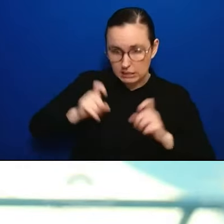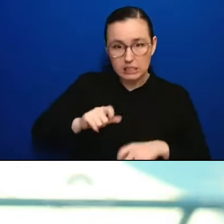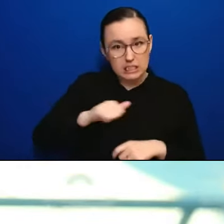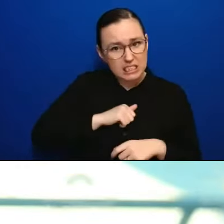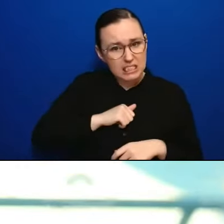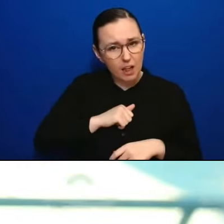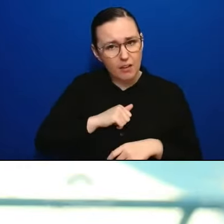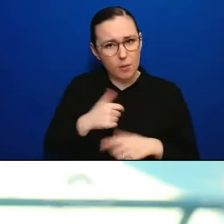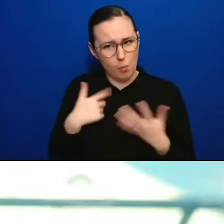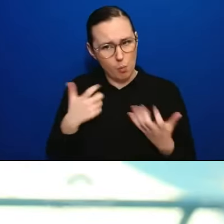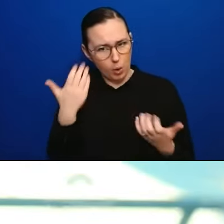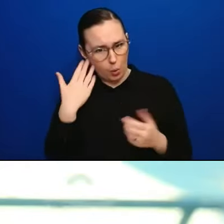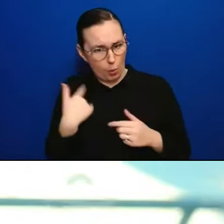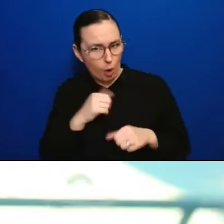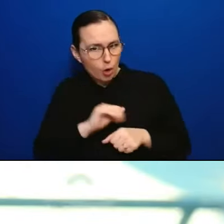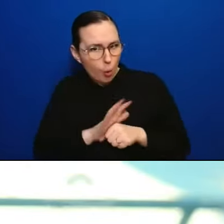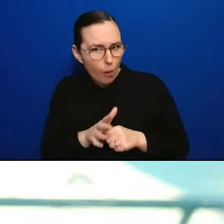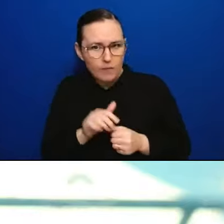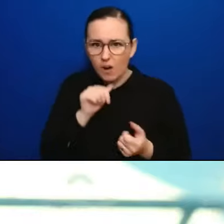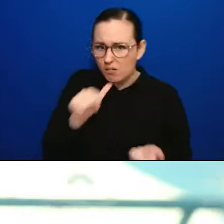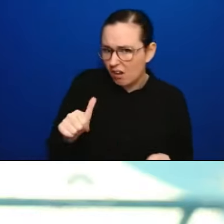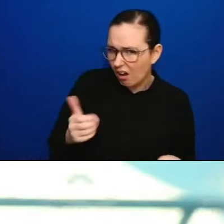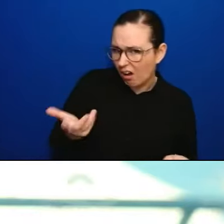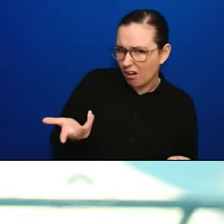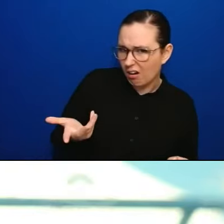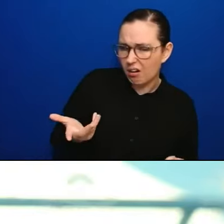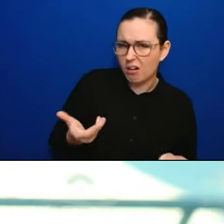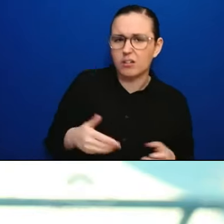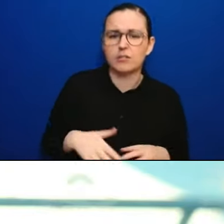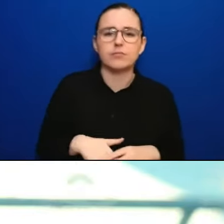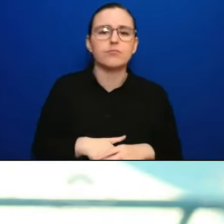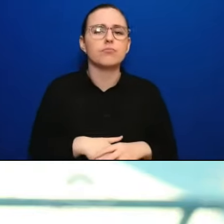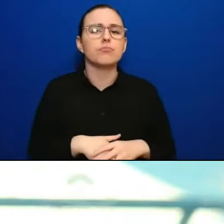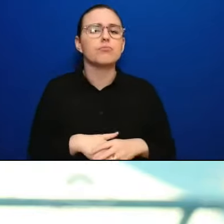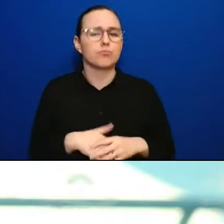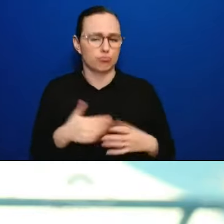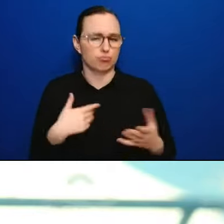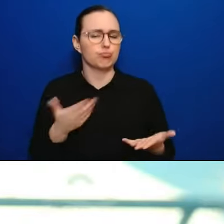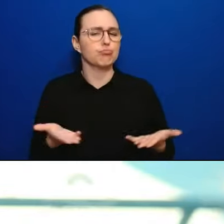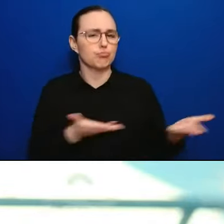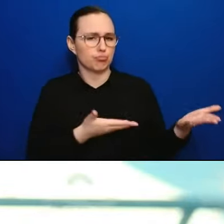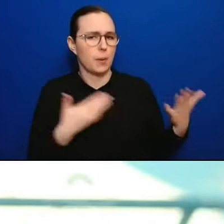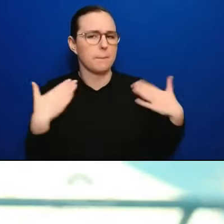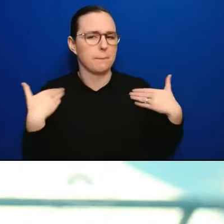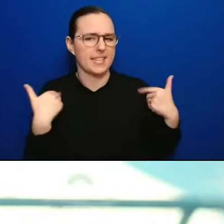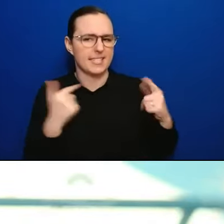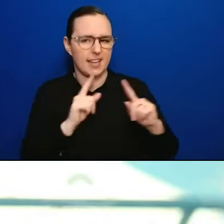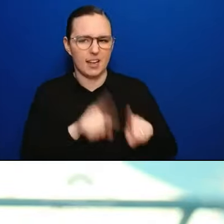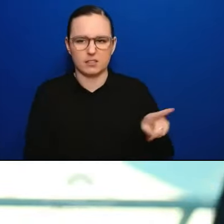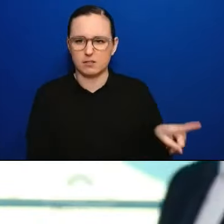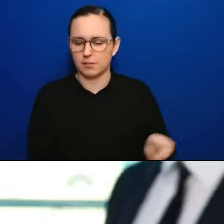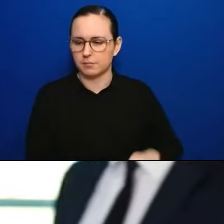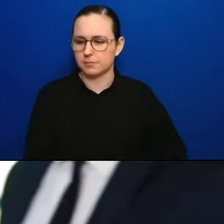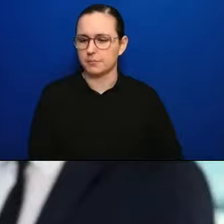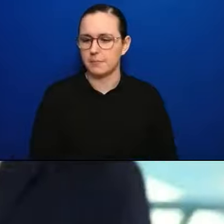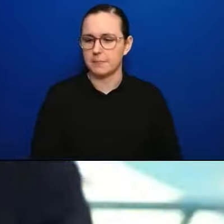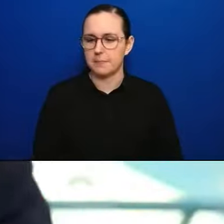pick them up at testing sites? Because people want to know whether they have COVID or not. Yeah,